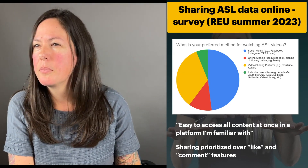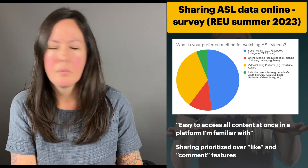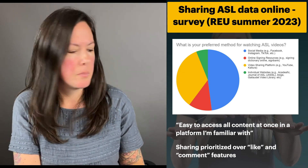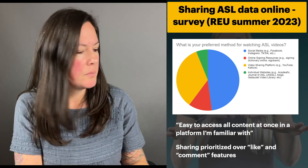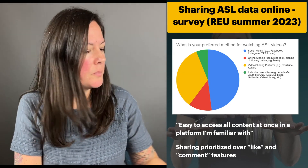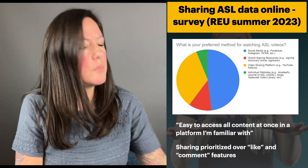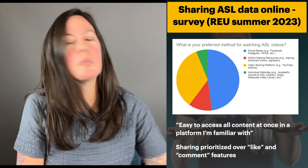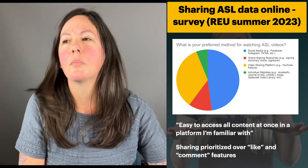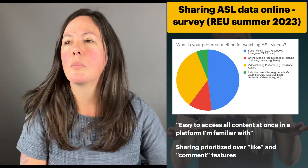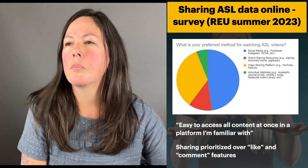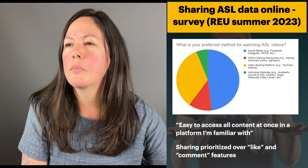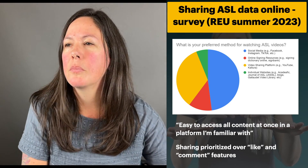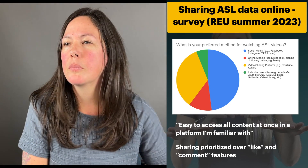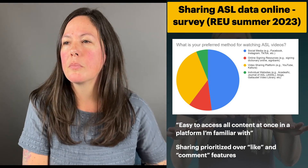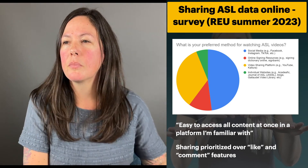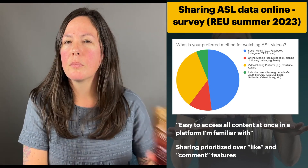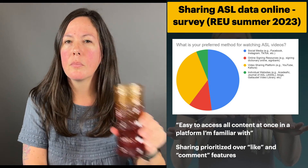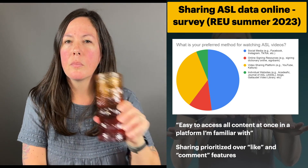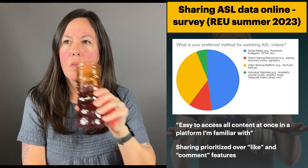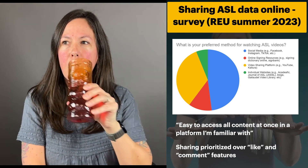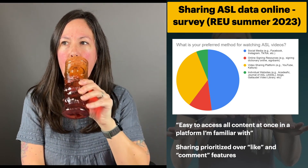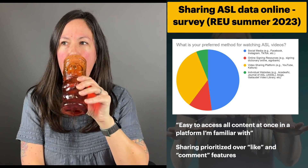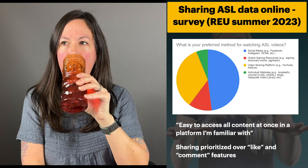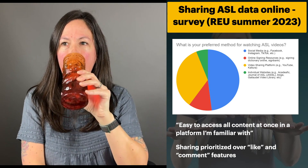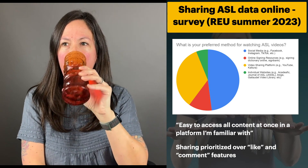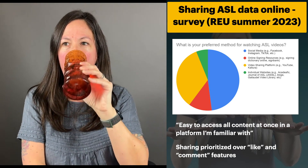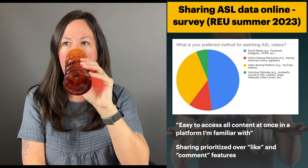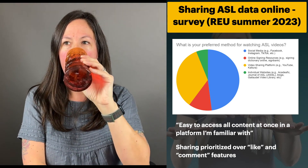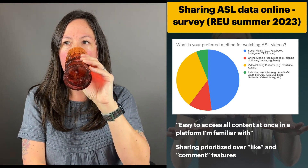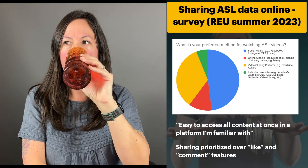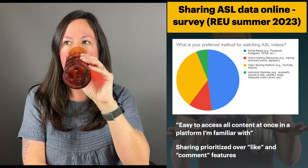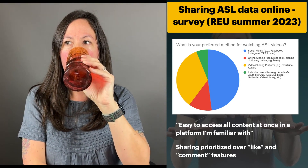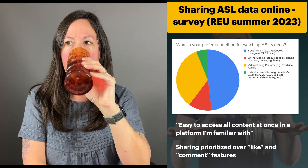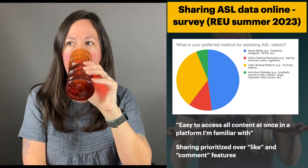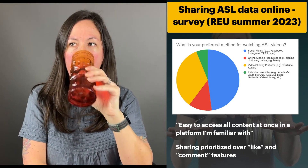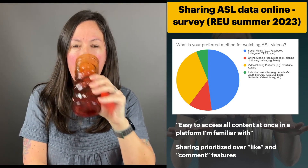work I'll give you a minute to look at